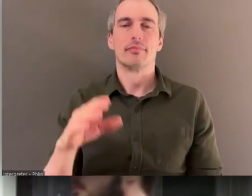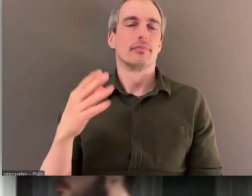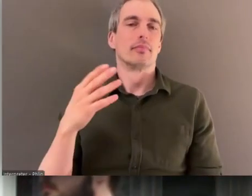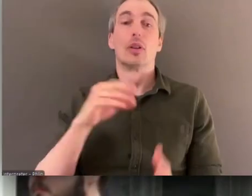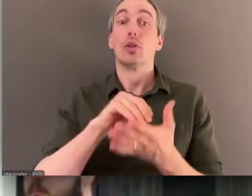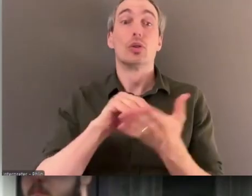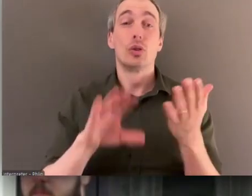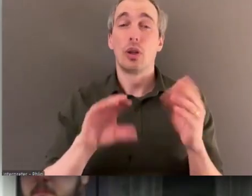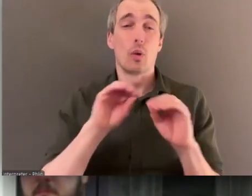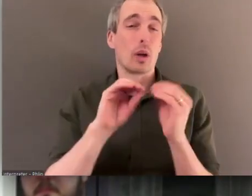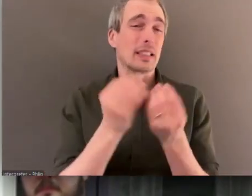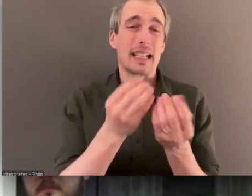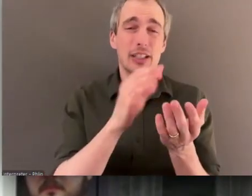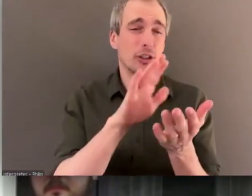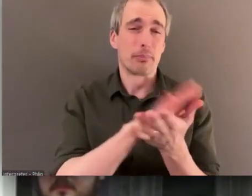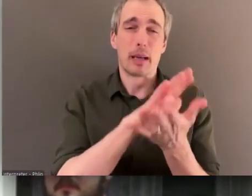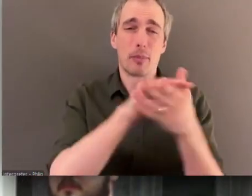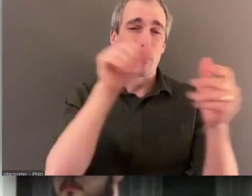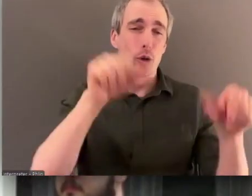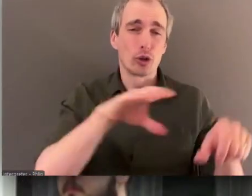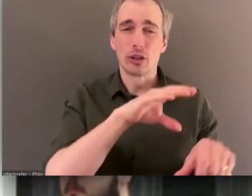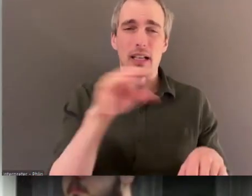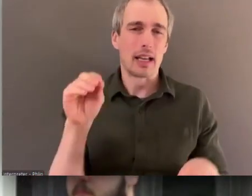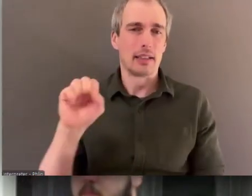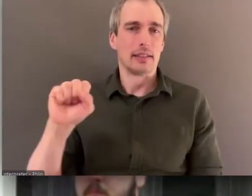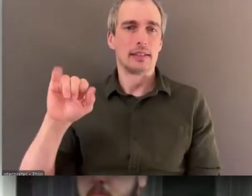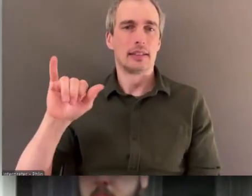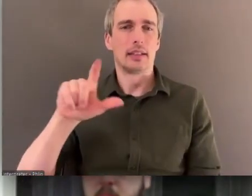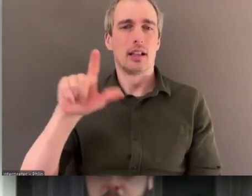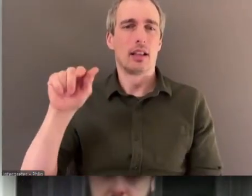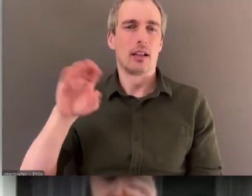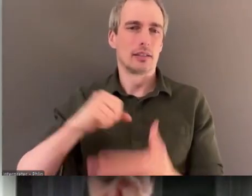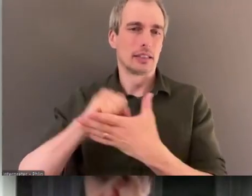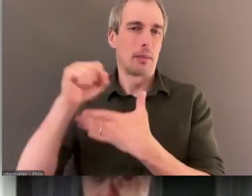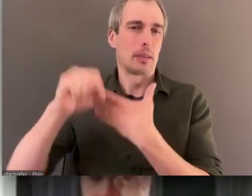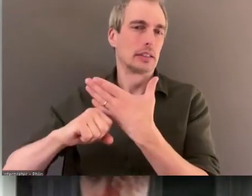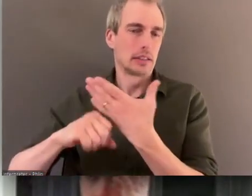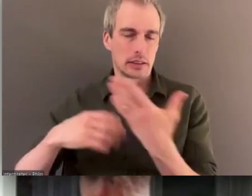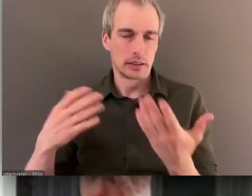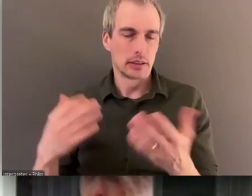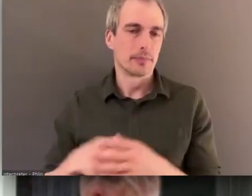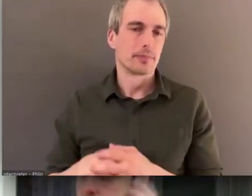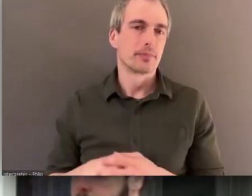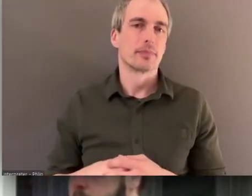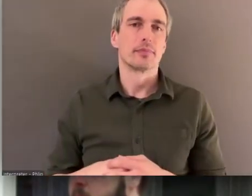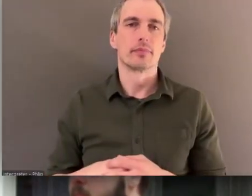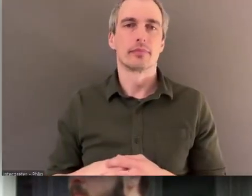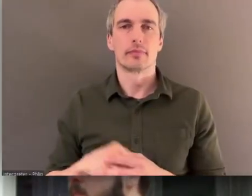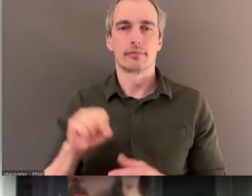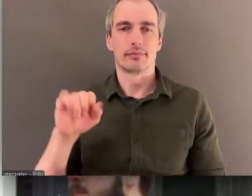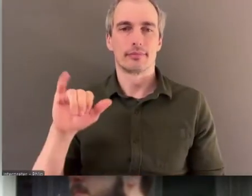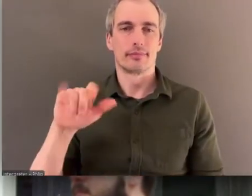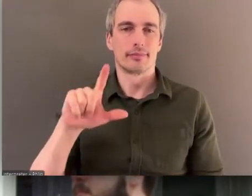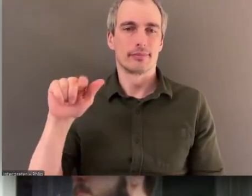But we want this to be a universal project and so the AI harness system that we built is a system